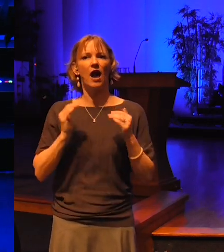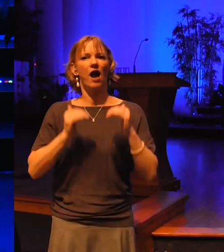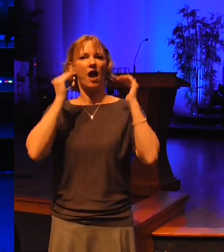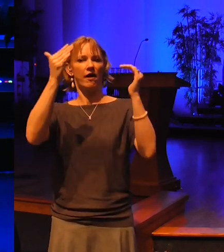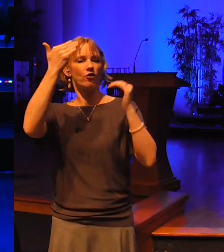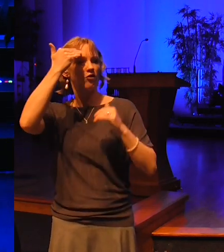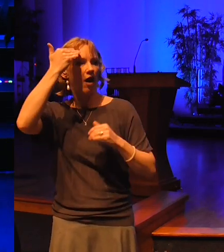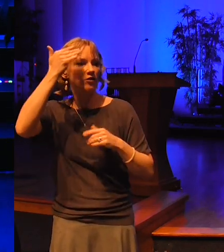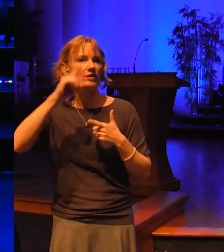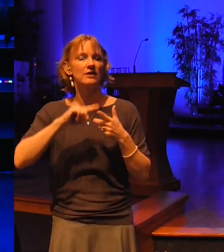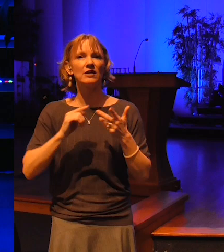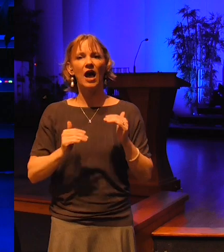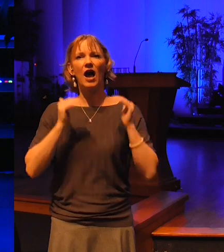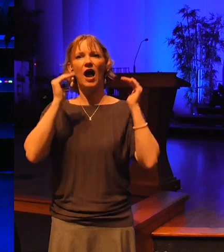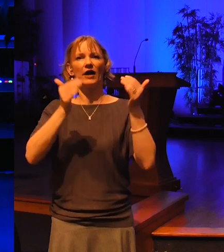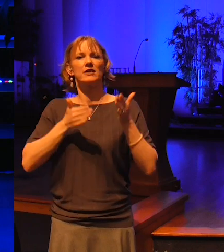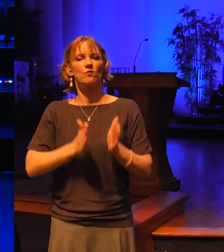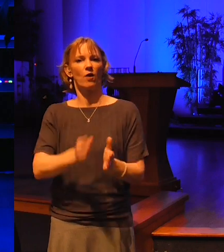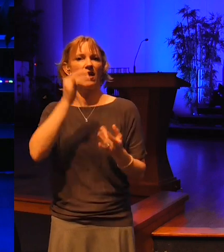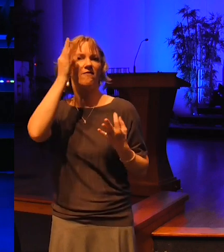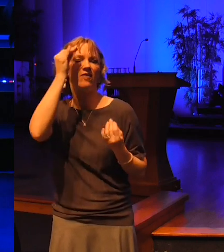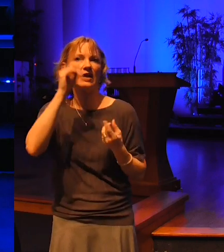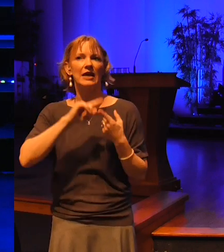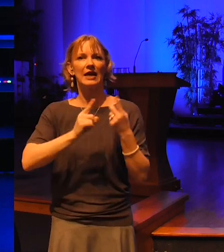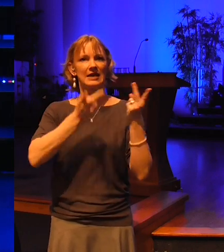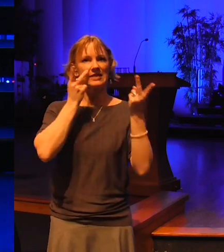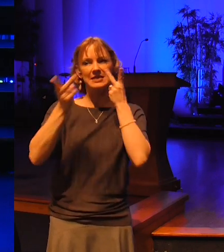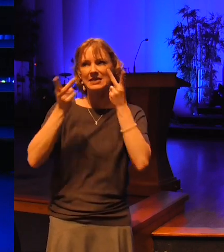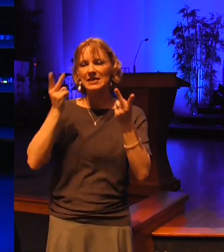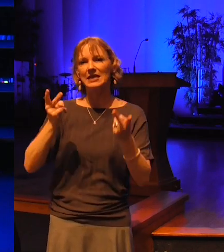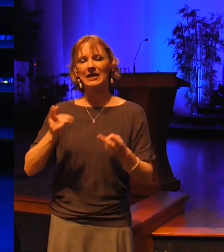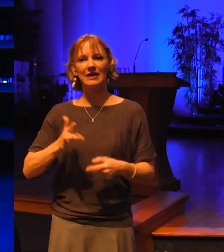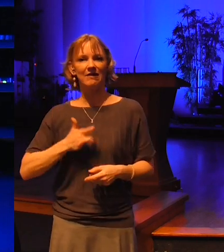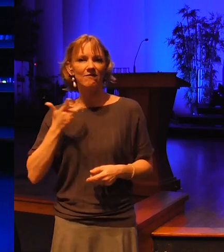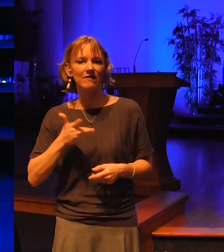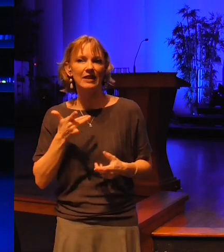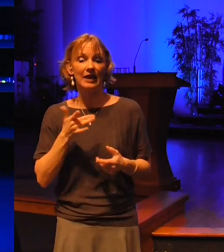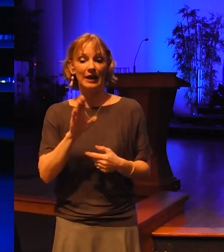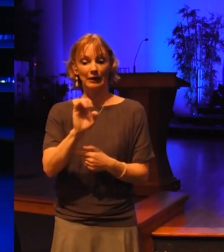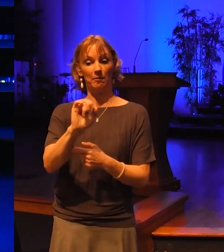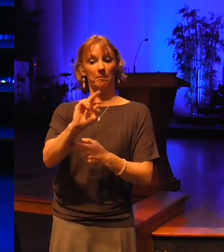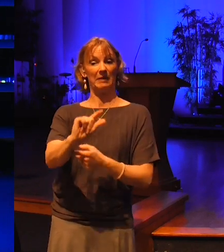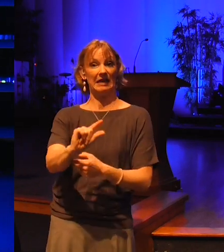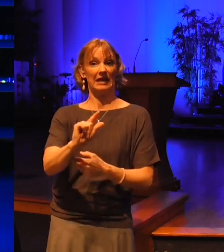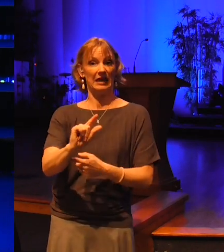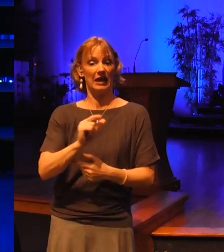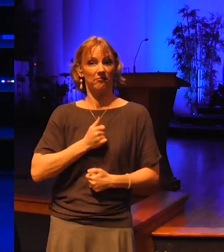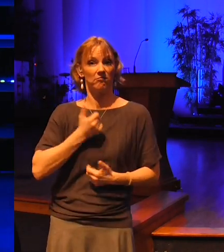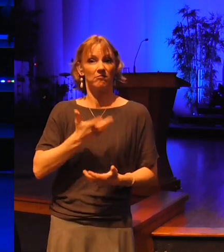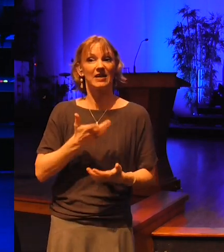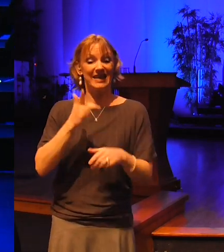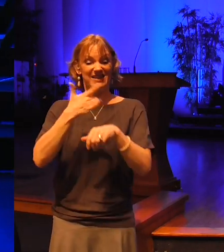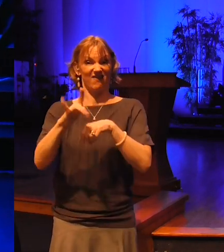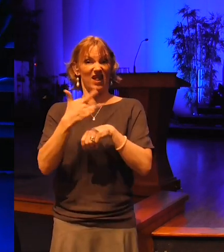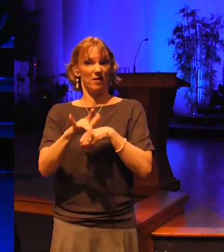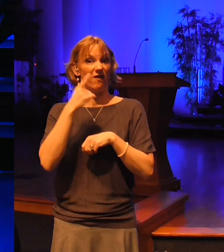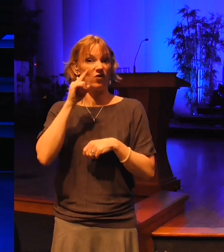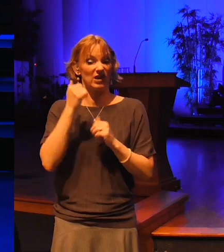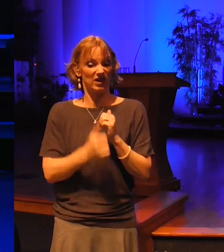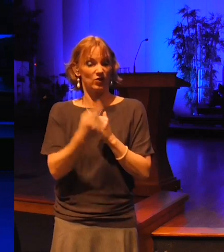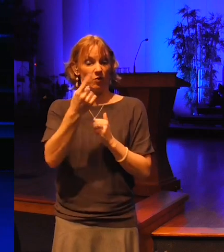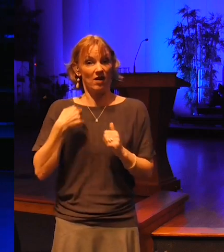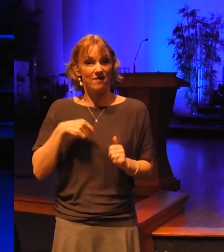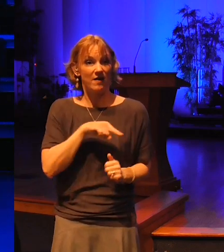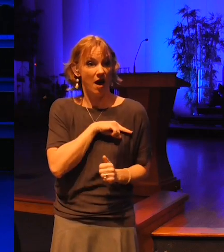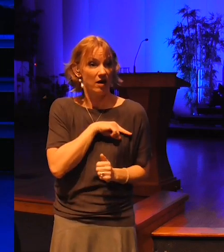of thinking seeing feeling and being and it is available to each and every one of us this